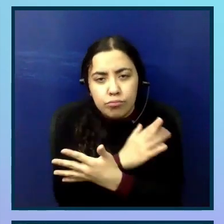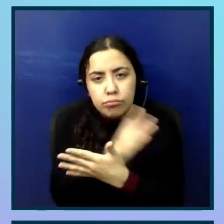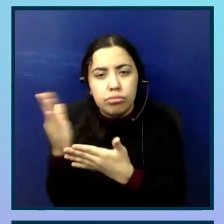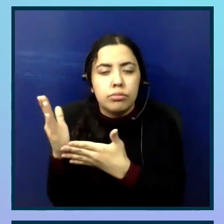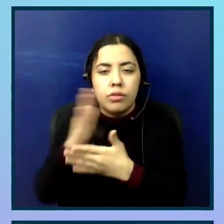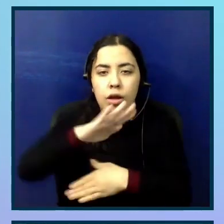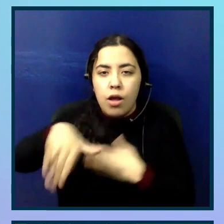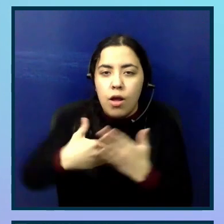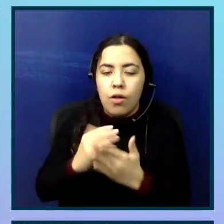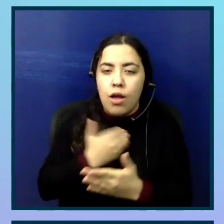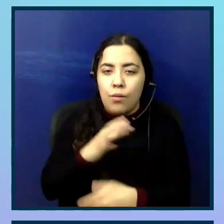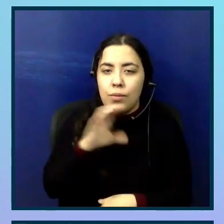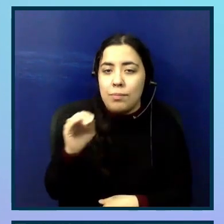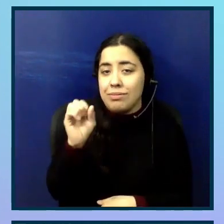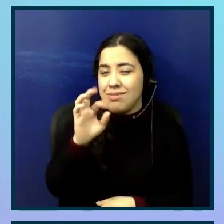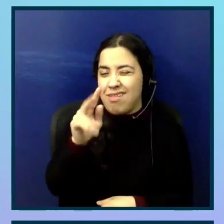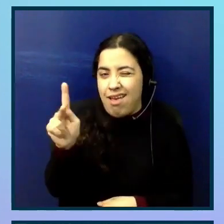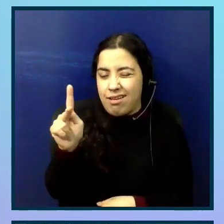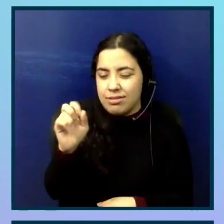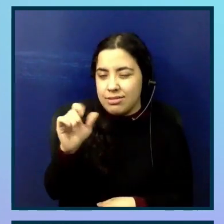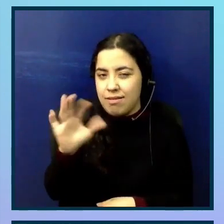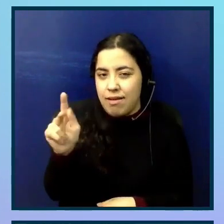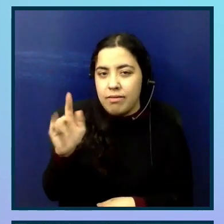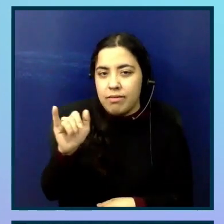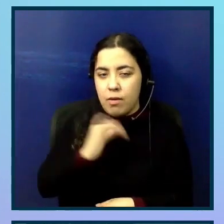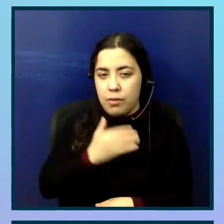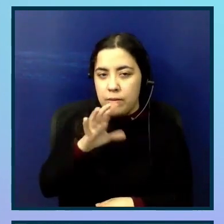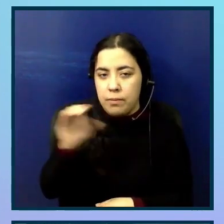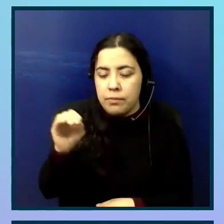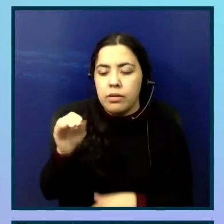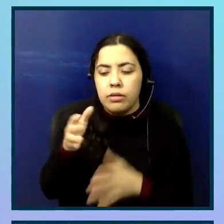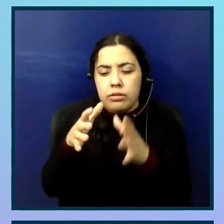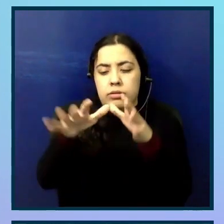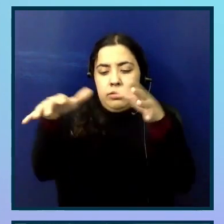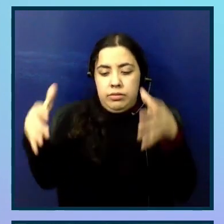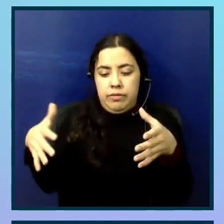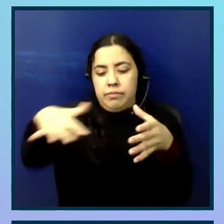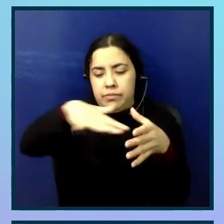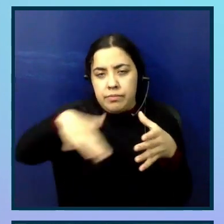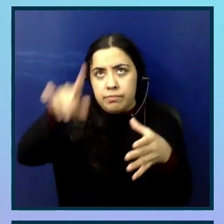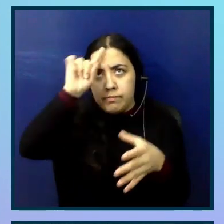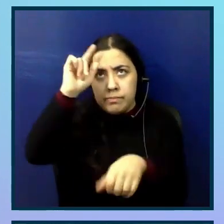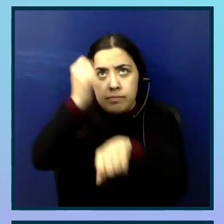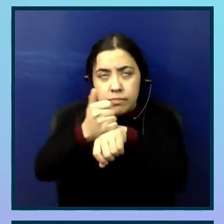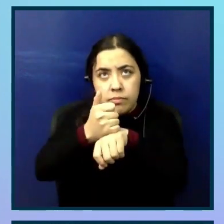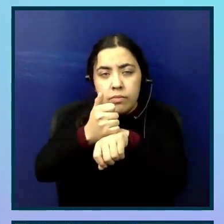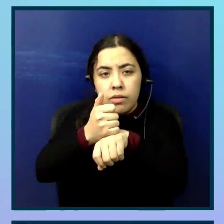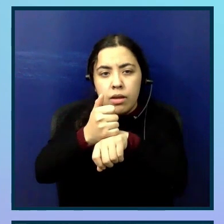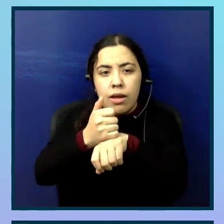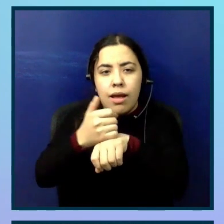we created a framework and an internal set of standards. We called these the Slack accessibility standards.